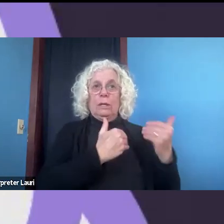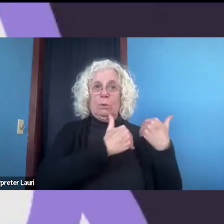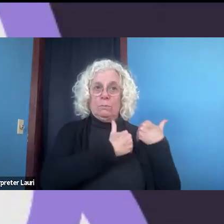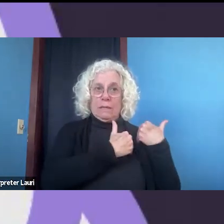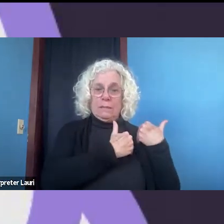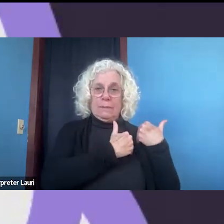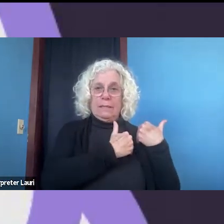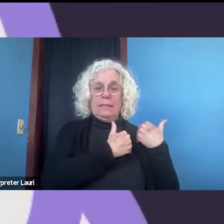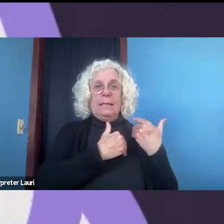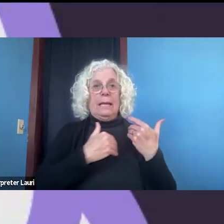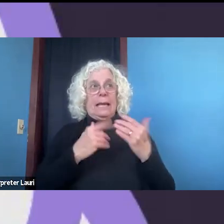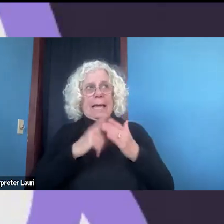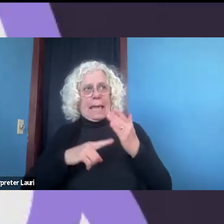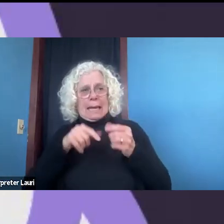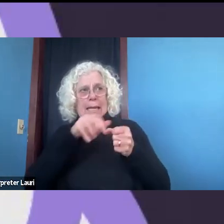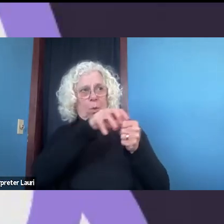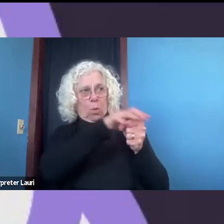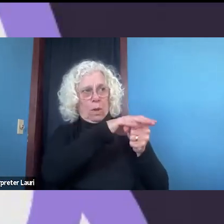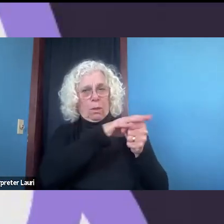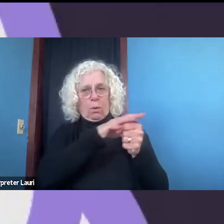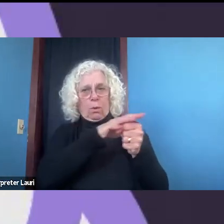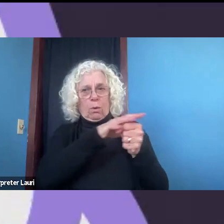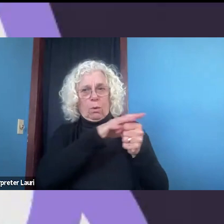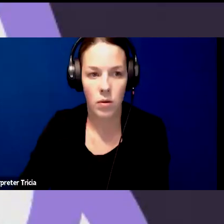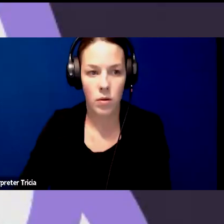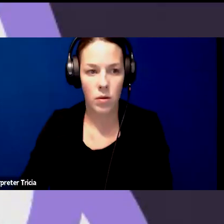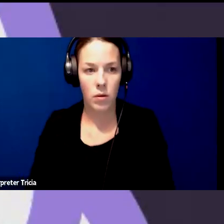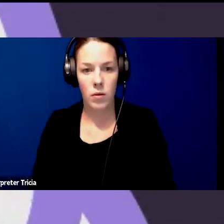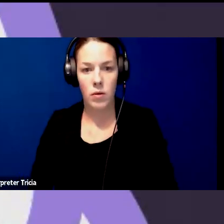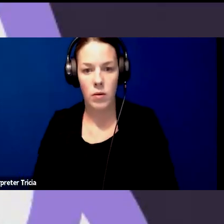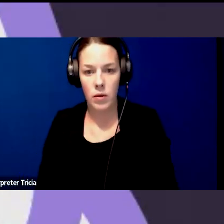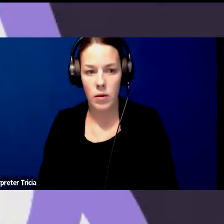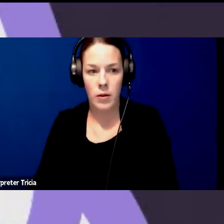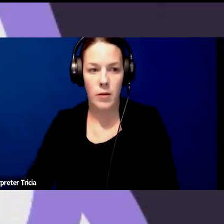the nuances from locality to locality, the weight of the term local art agency,